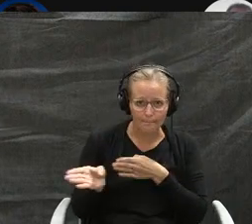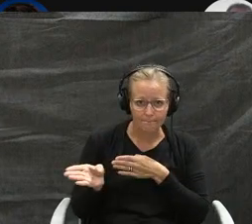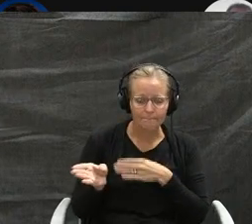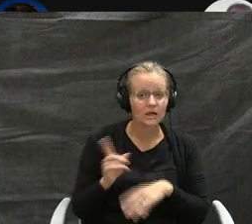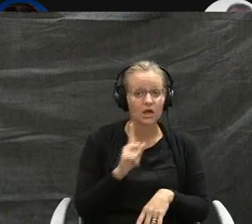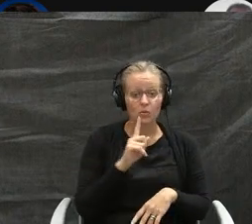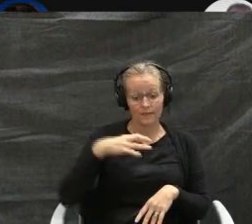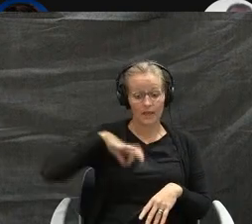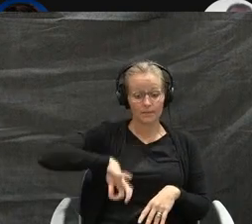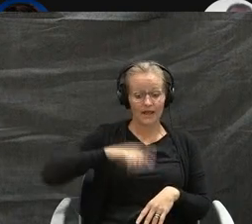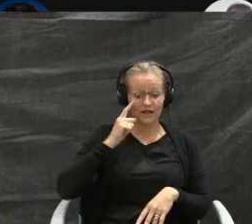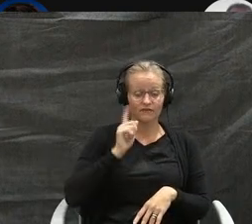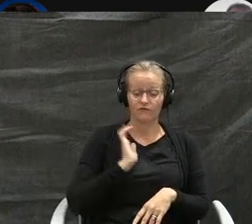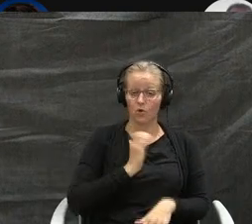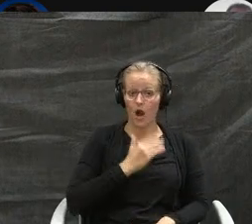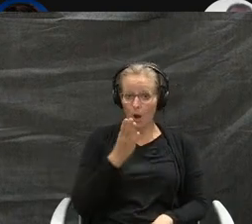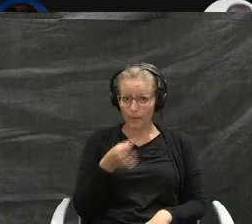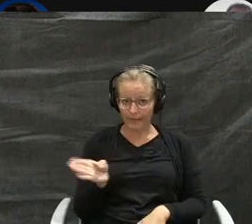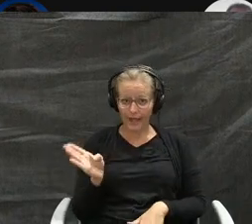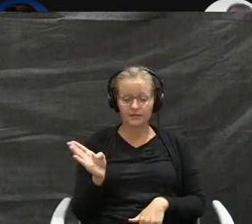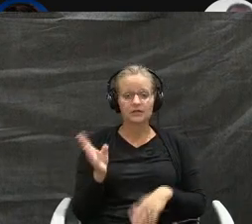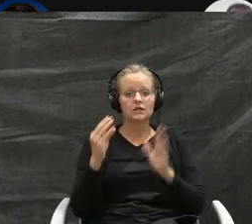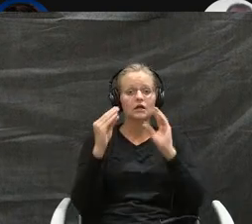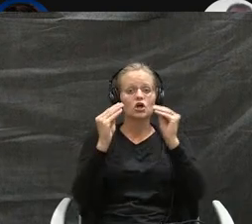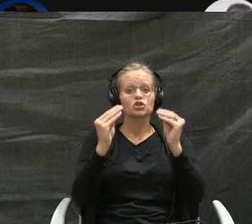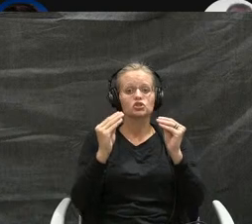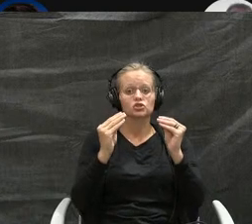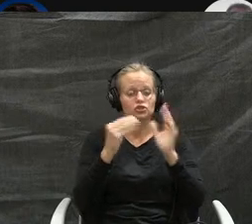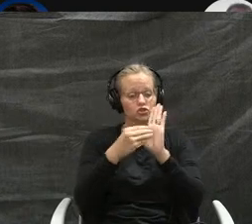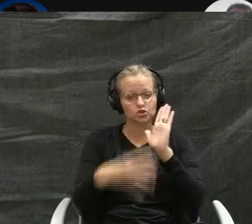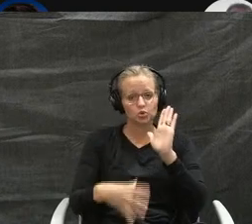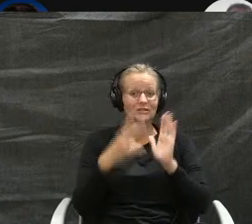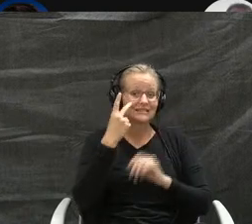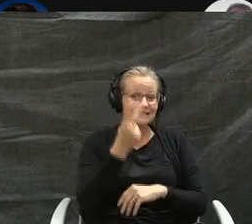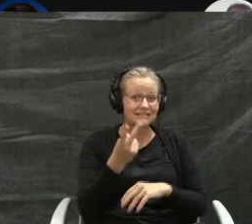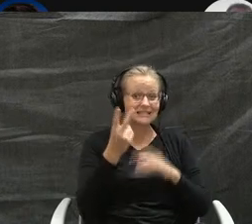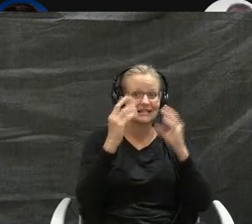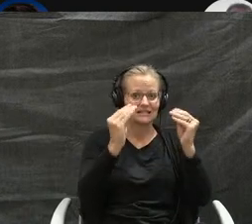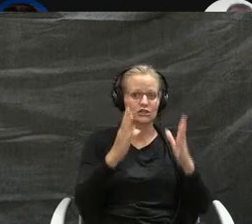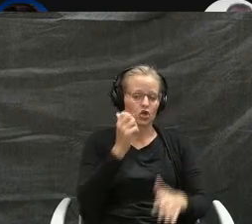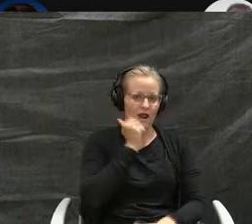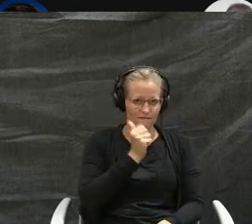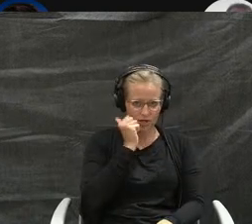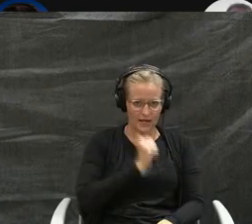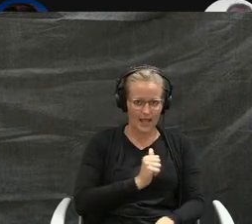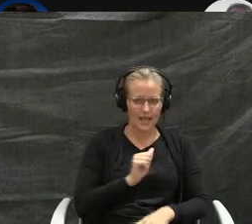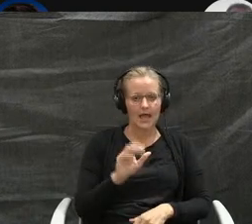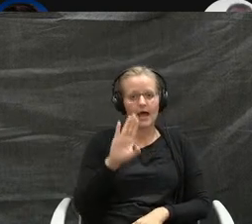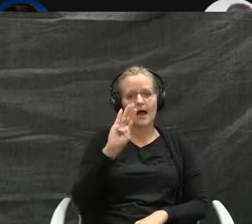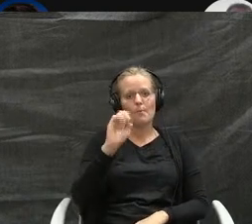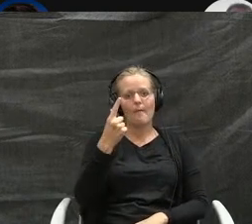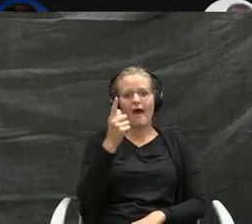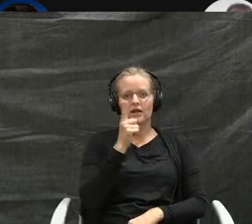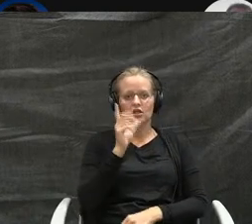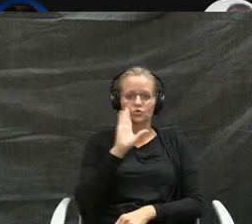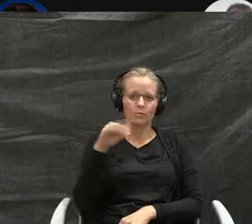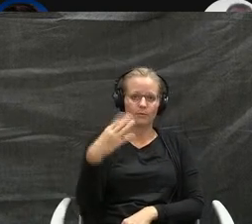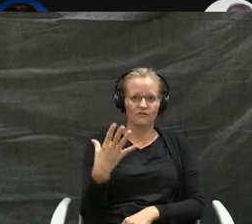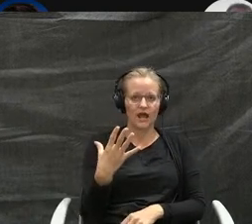prep. Again the really the benefit of this plan is that the students will see their teacher everyday. Bag lunch would be